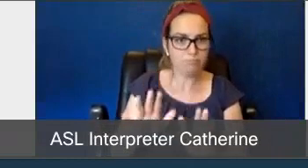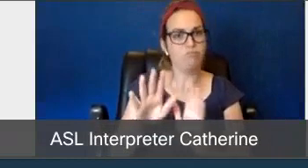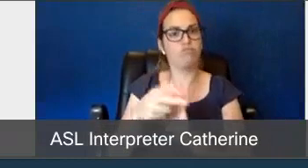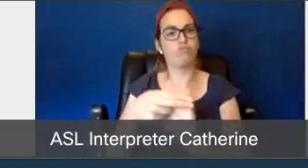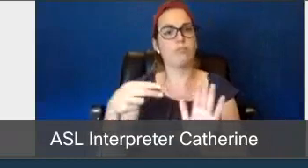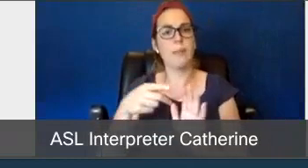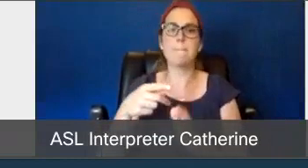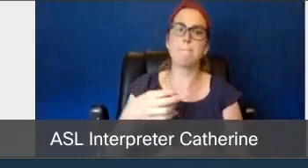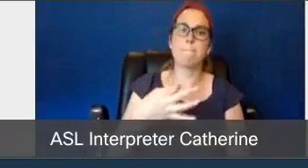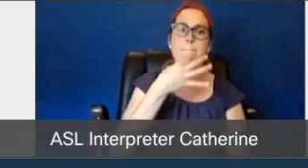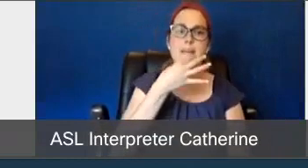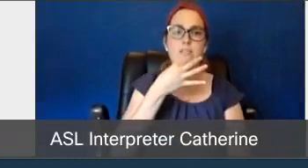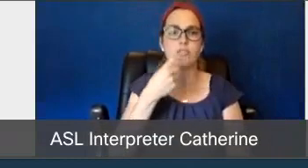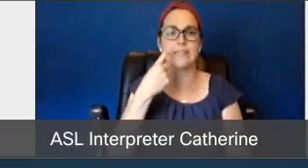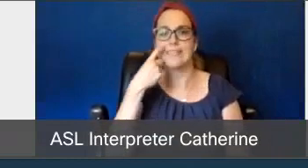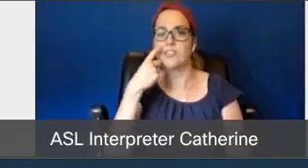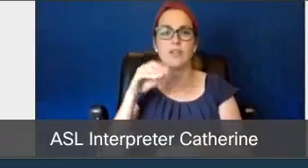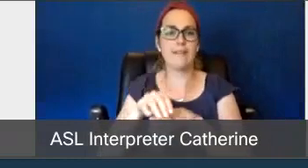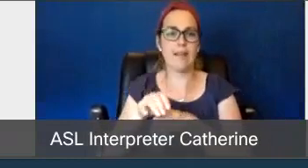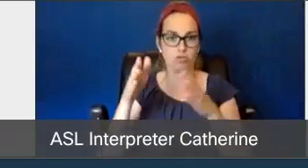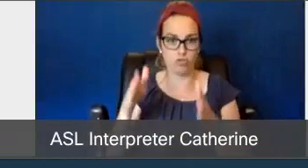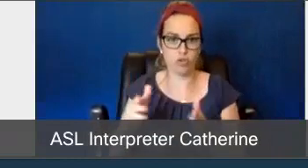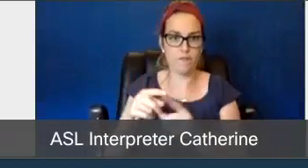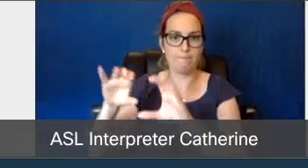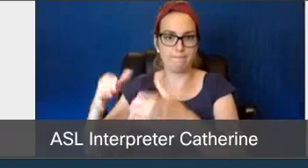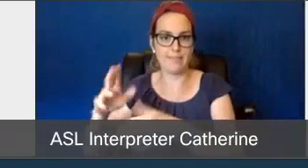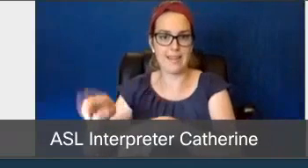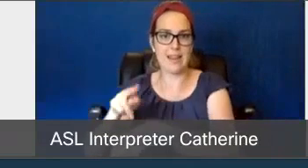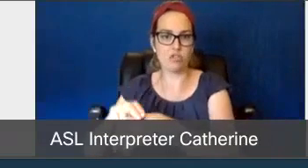by the National Certification Commission for Addiction Professionals.